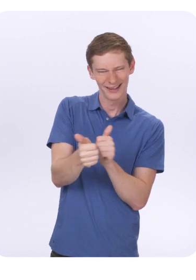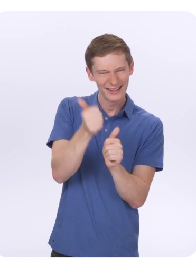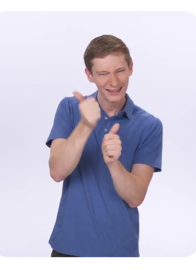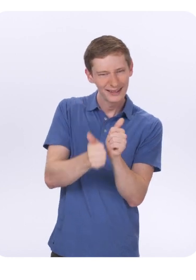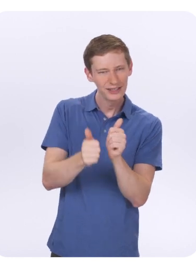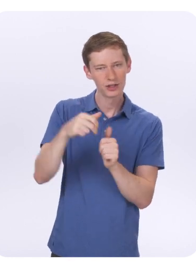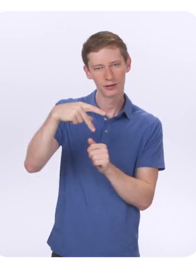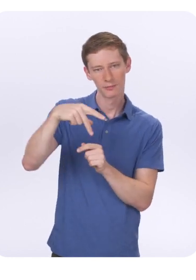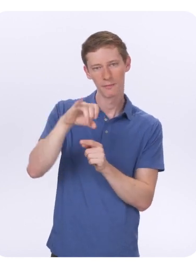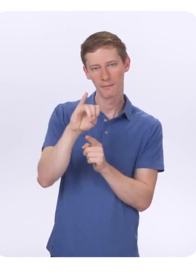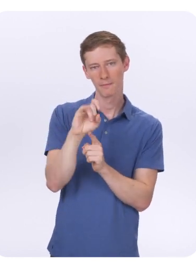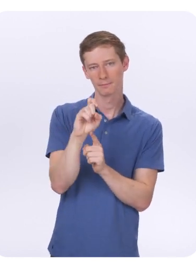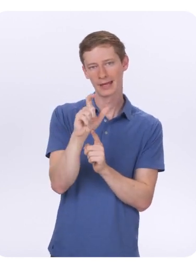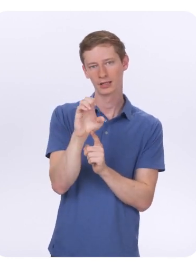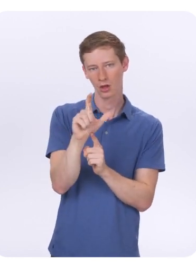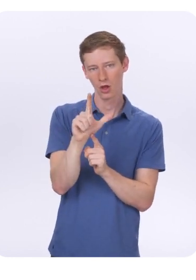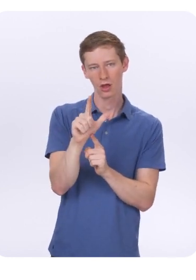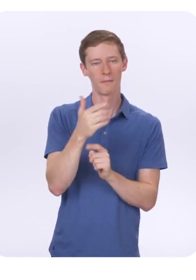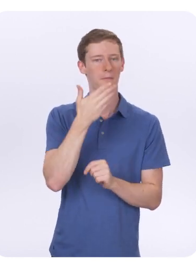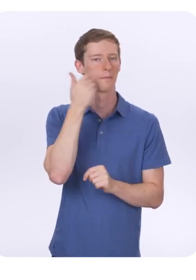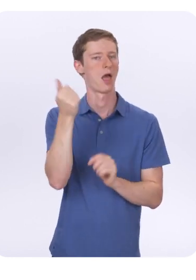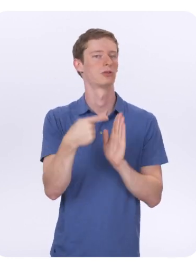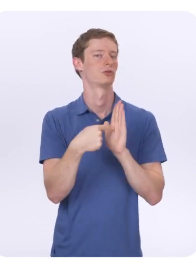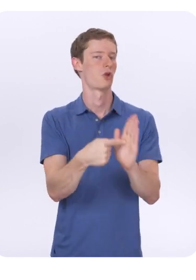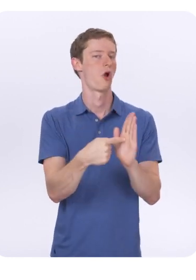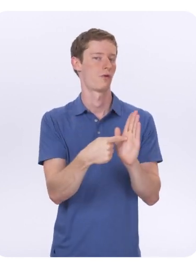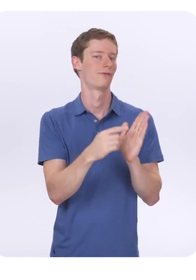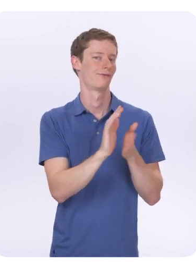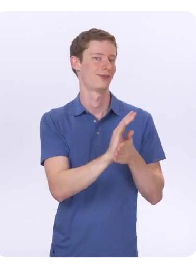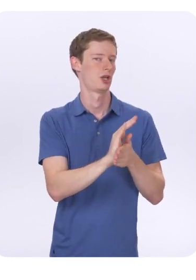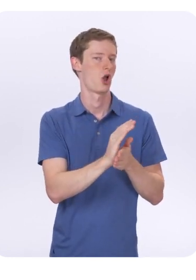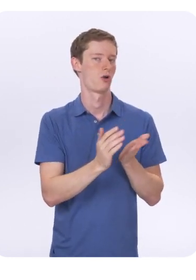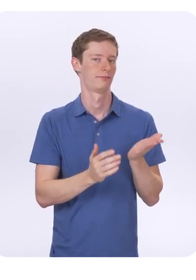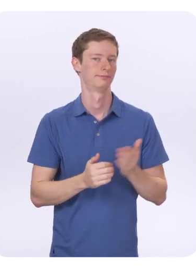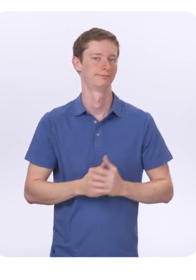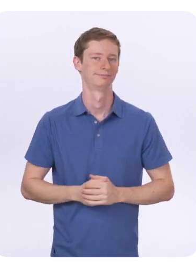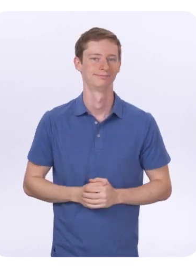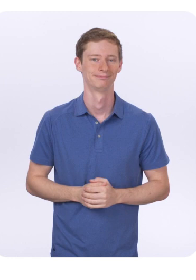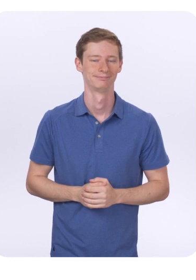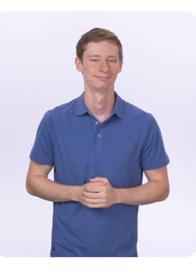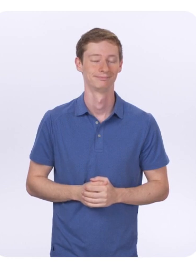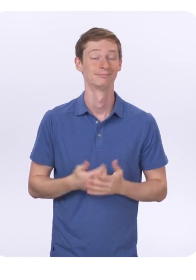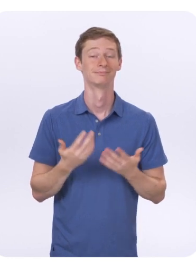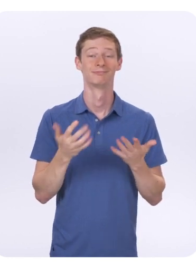Its capabilities are best demonstrated with the demo. As seen in this demo,